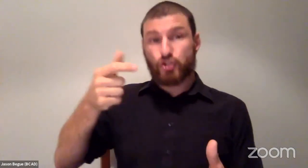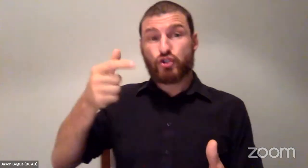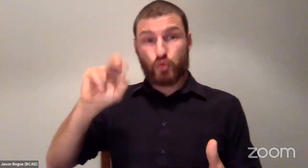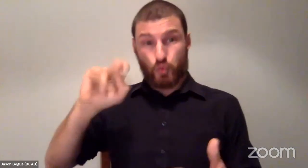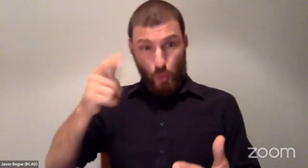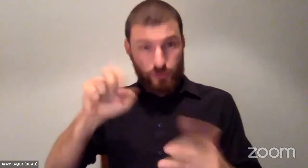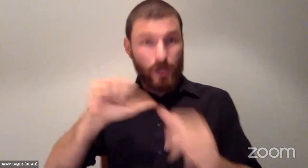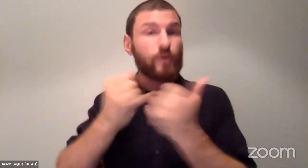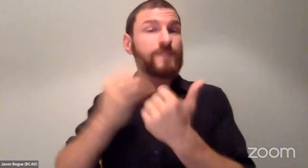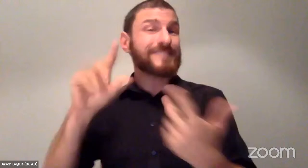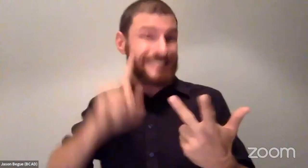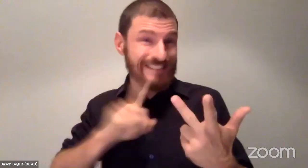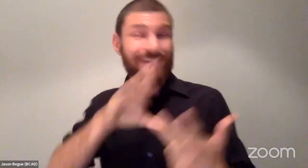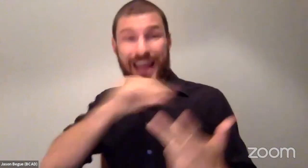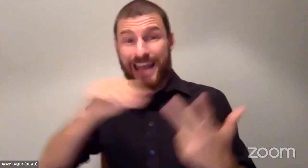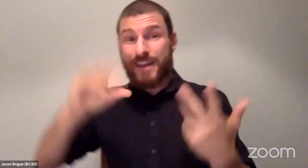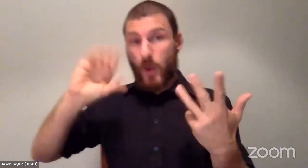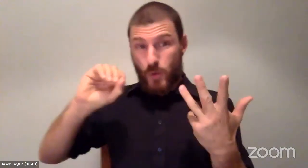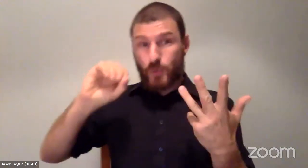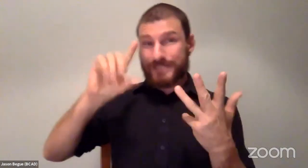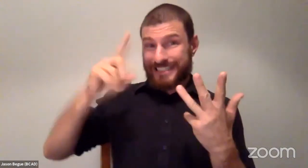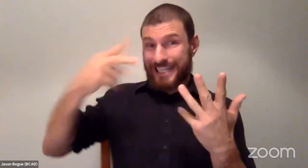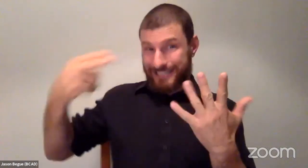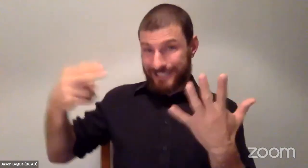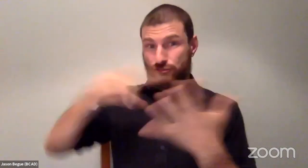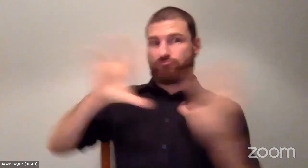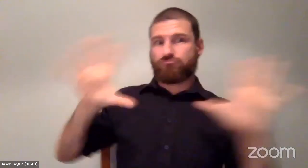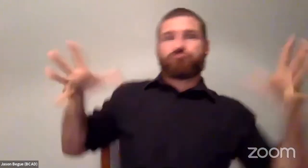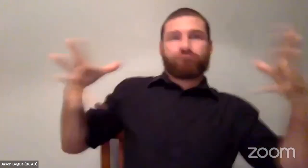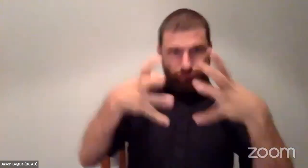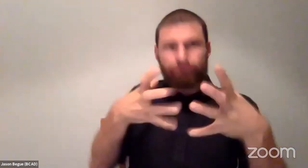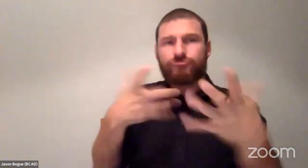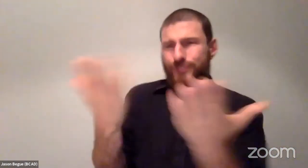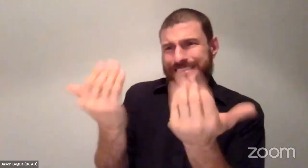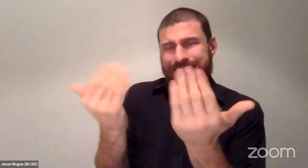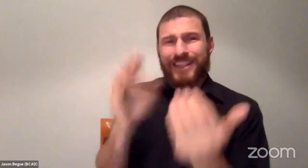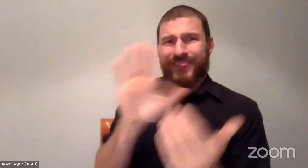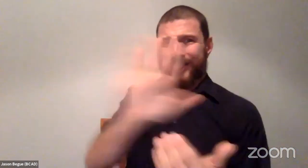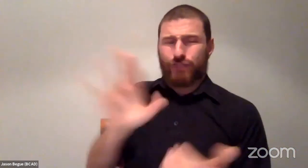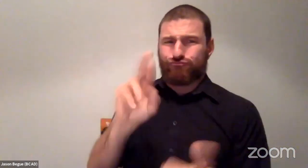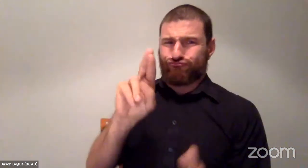County Association for the Deaf and the Prince George's County Association for the Deaf,